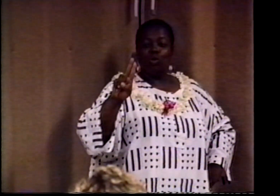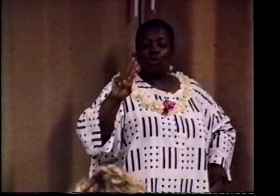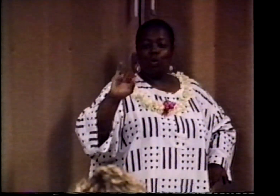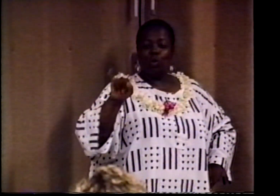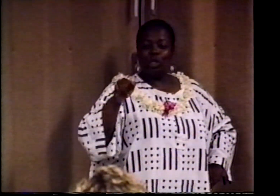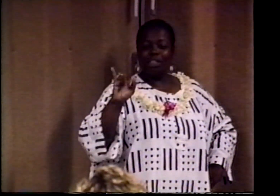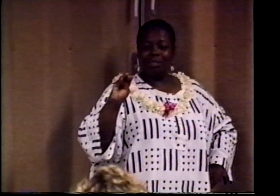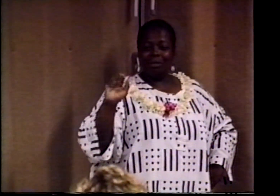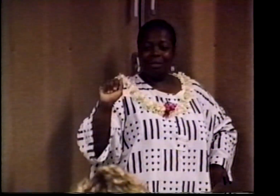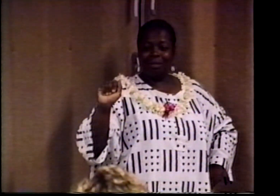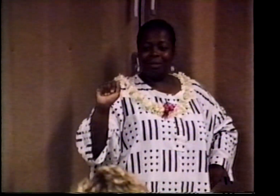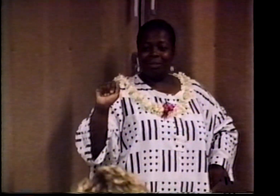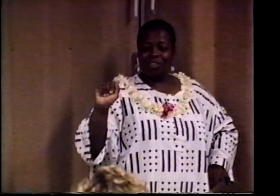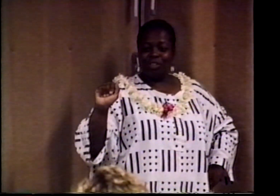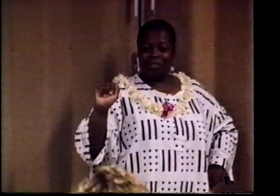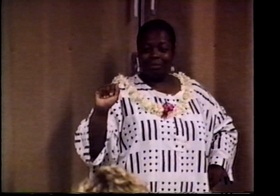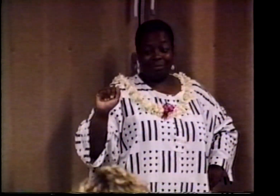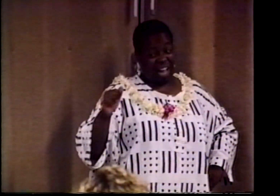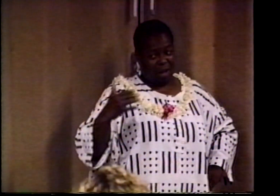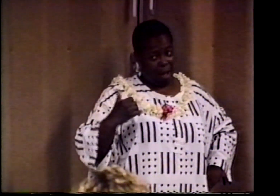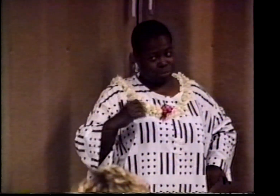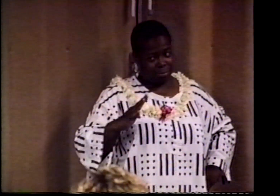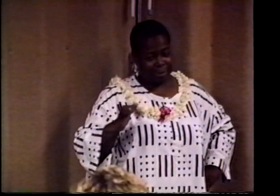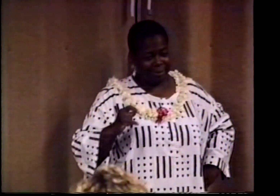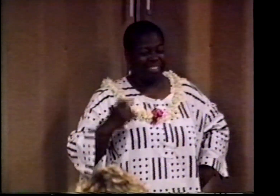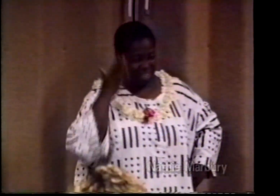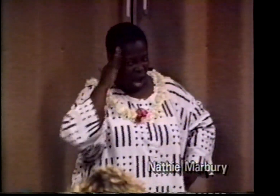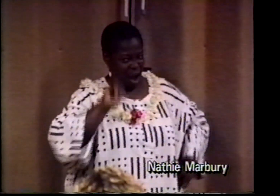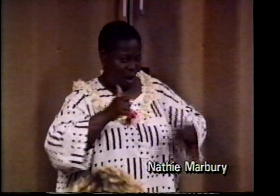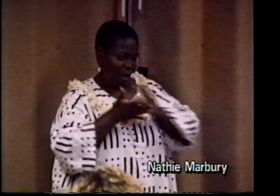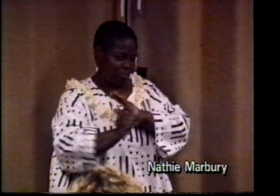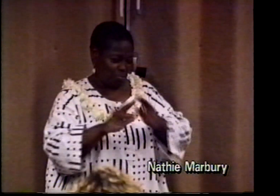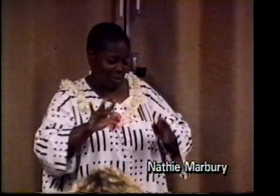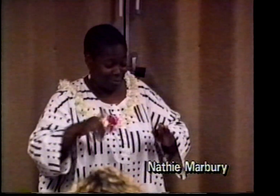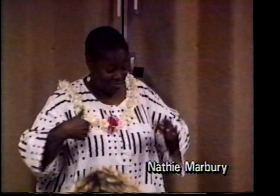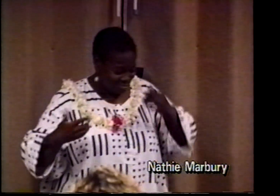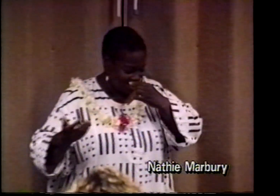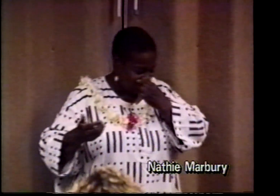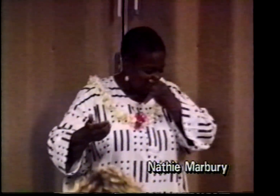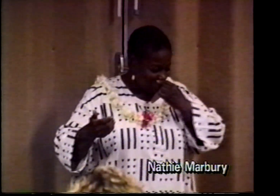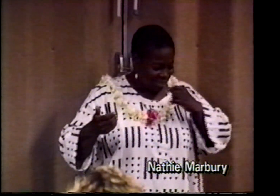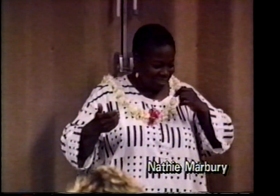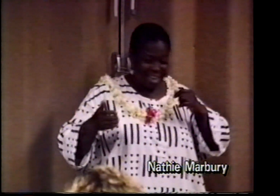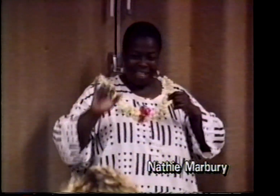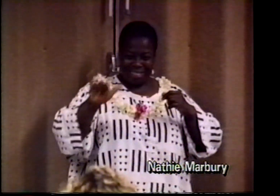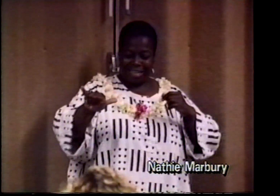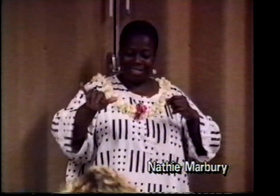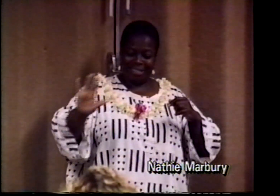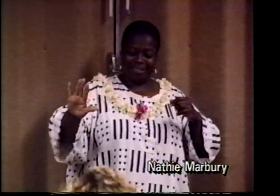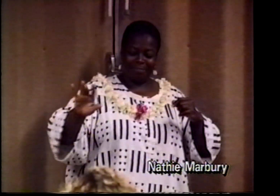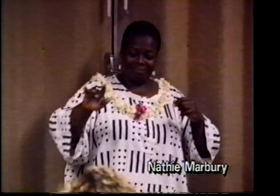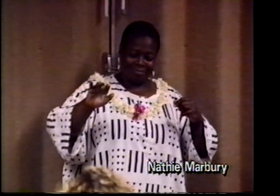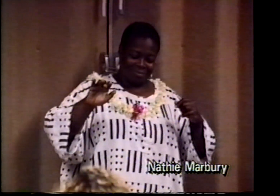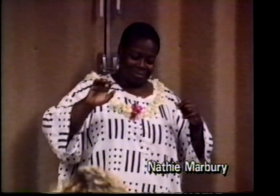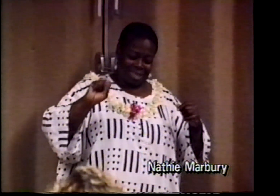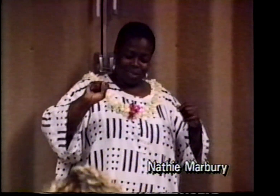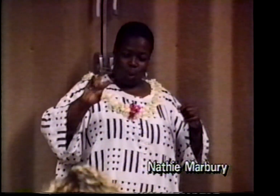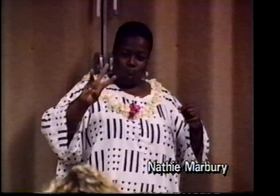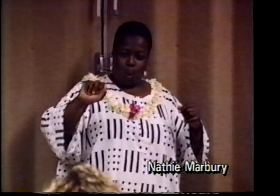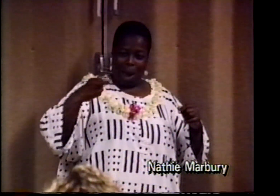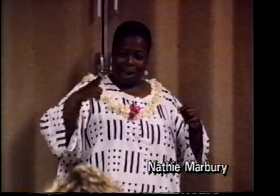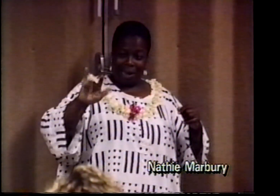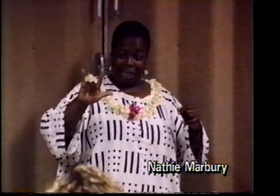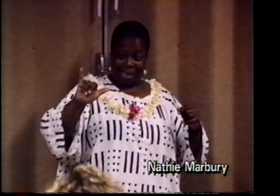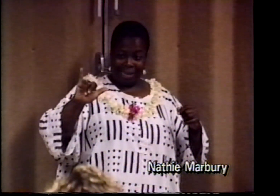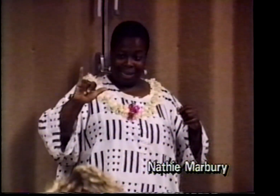I’m not sure if I can say it, it’s an African word, but I Leave that to the interpreter.